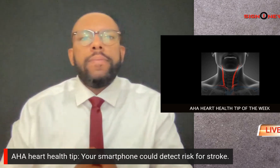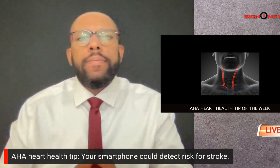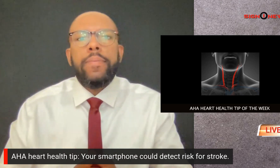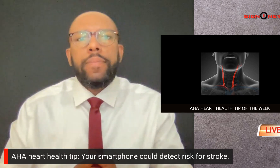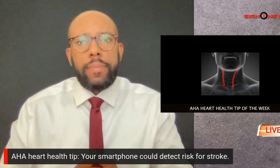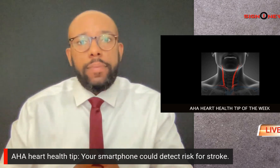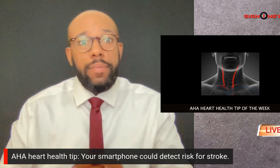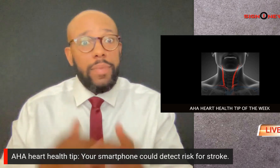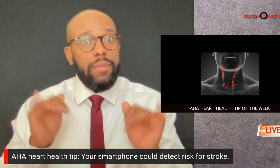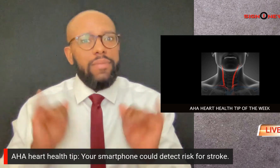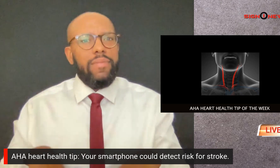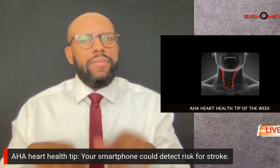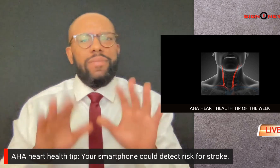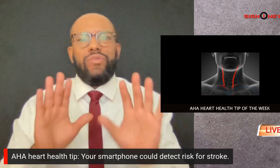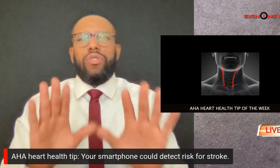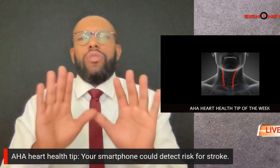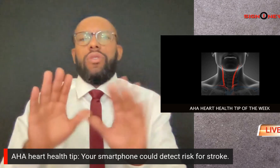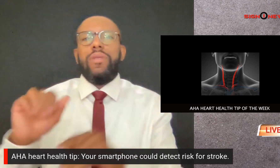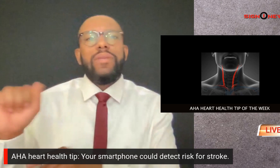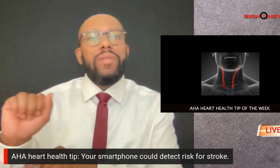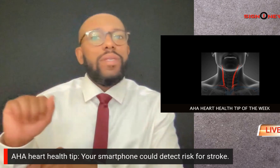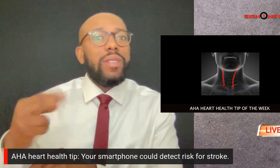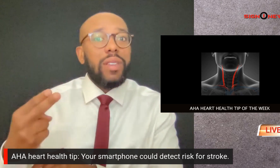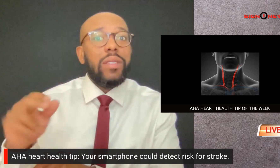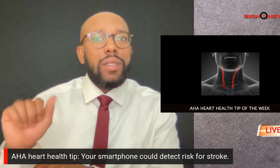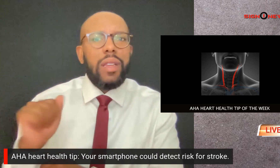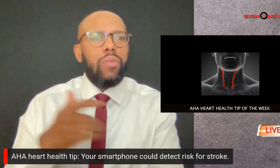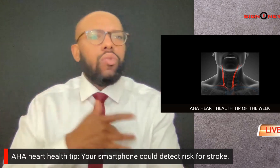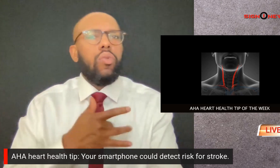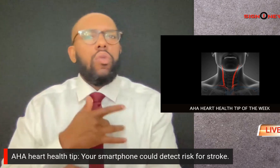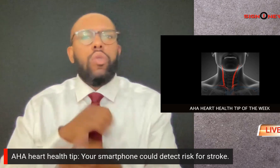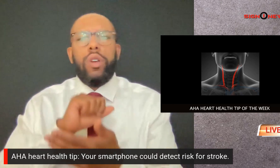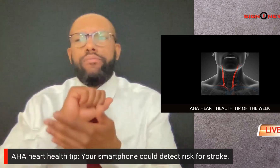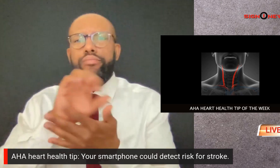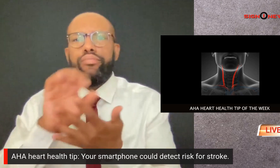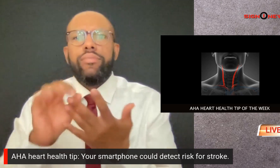care for stroke and that is your American Heart Association heart health tip of the